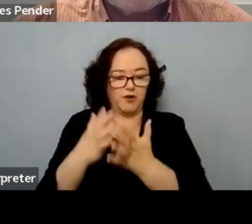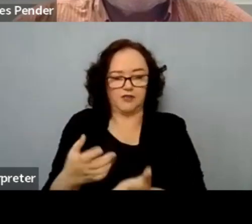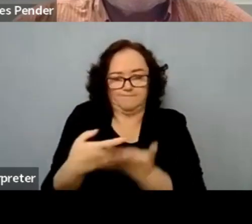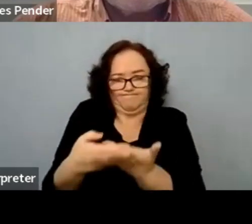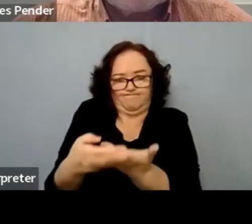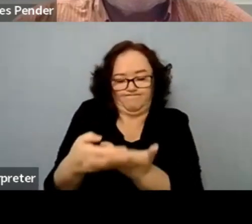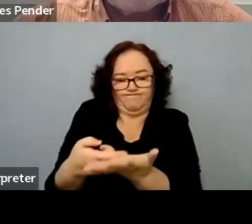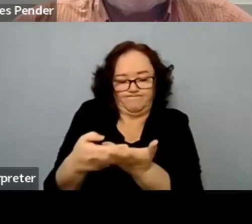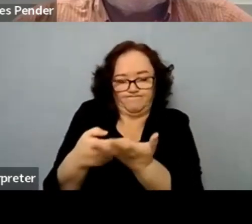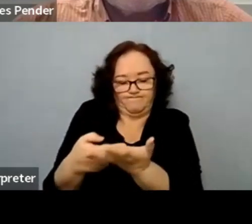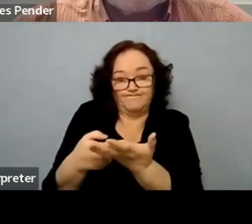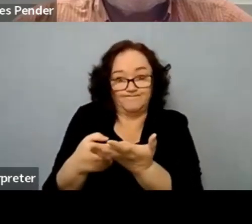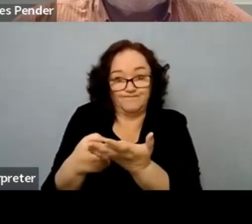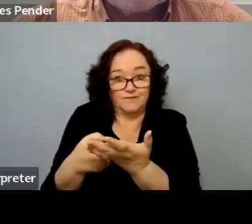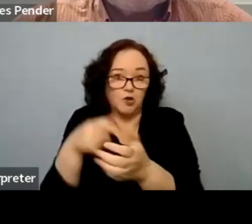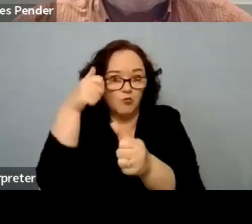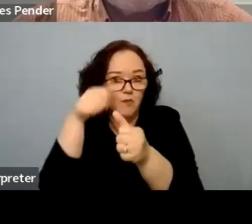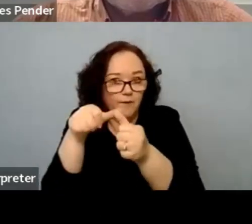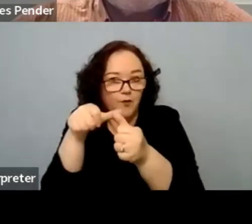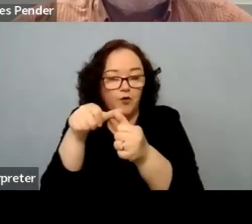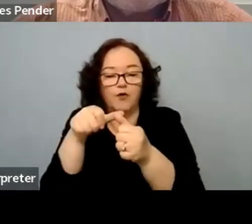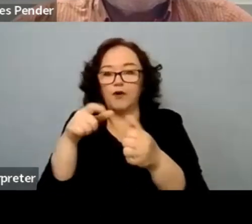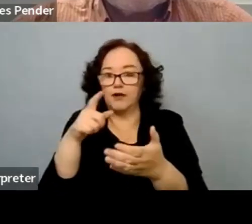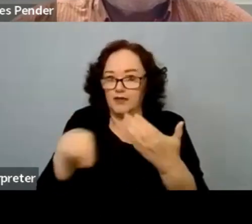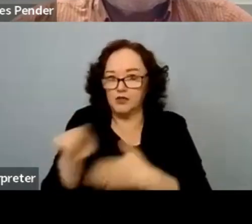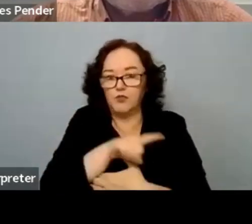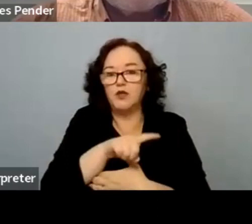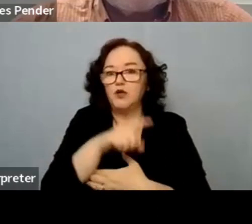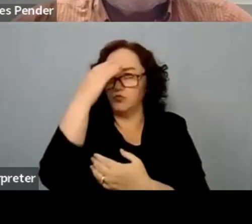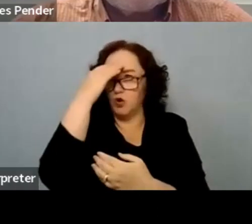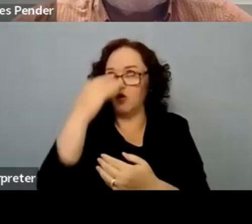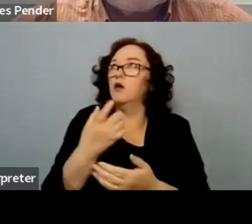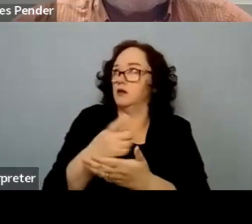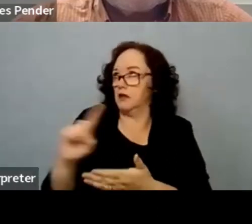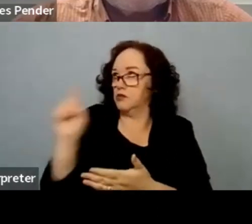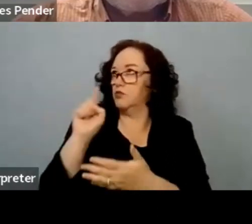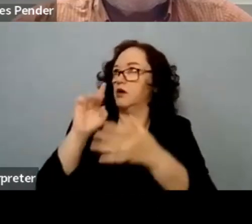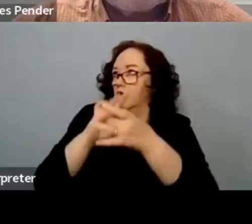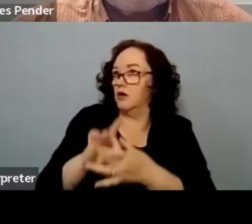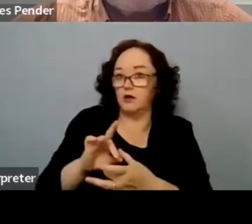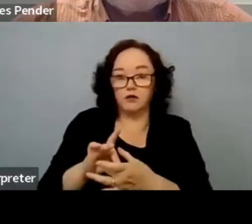back the next time. And you have to be able to remember something you intend to do differently in